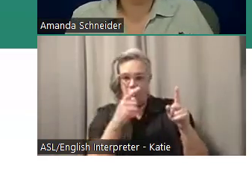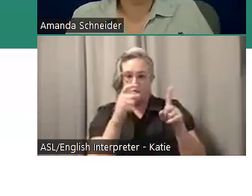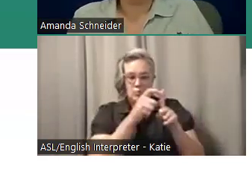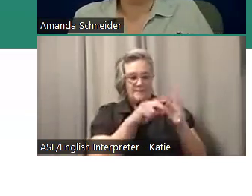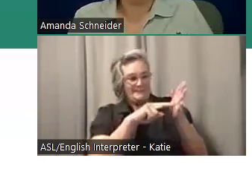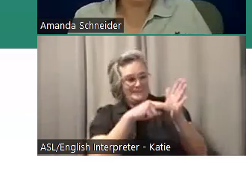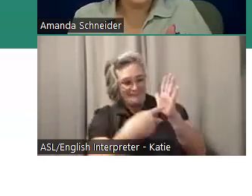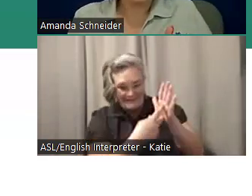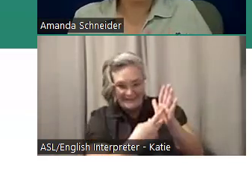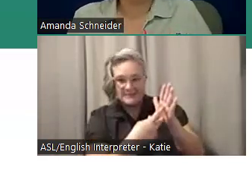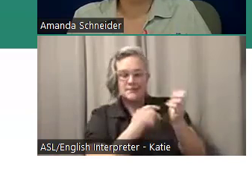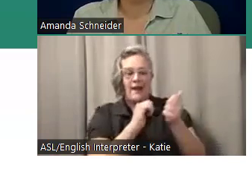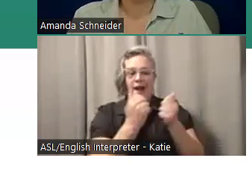Using them within a context,